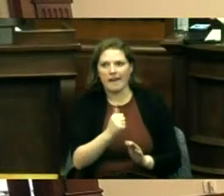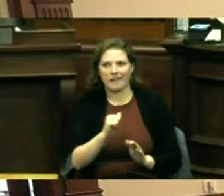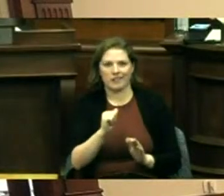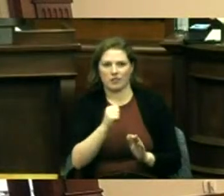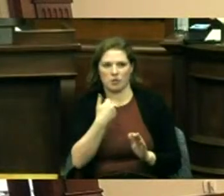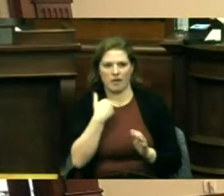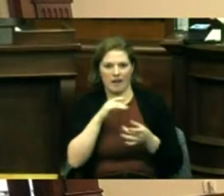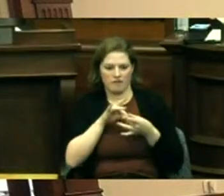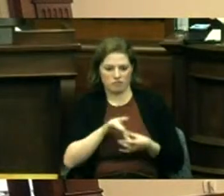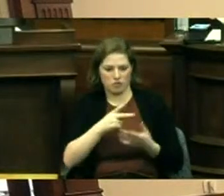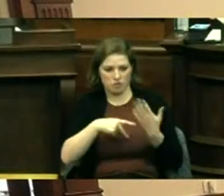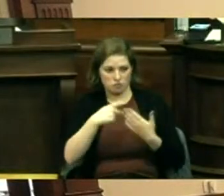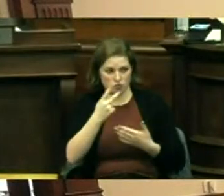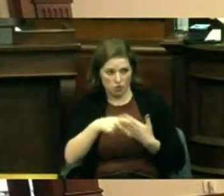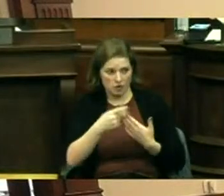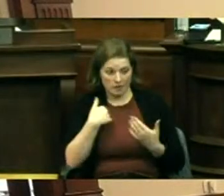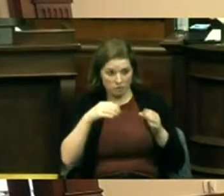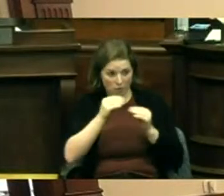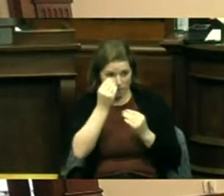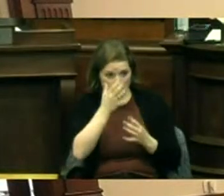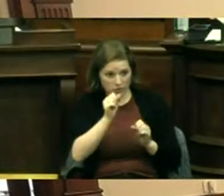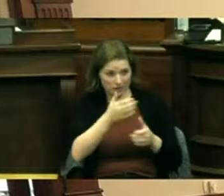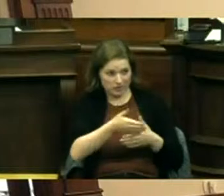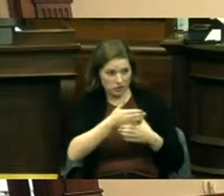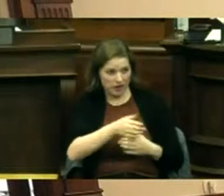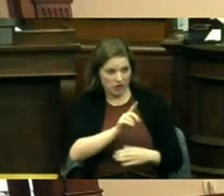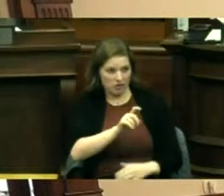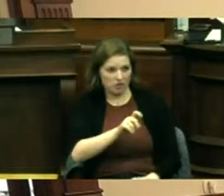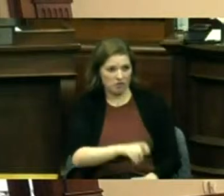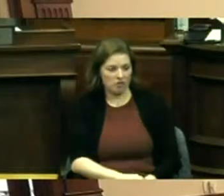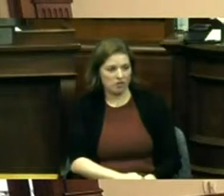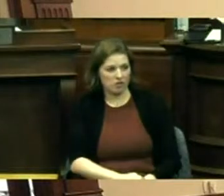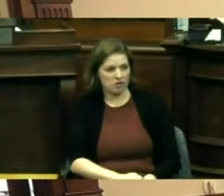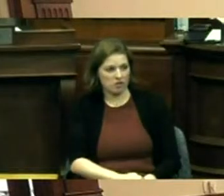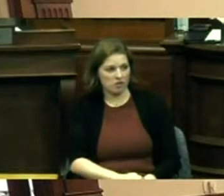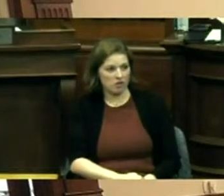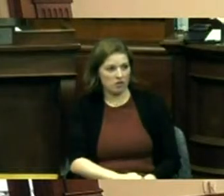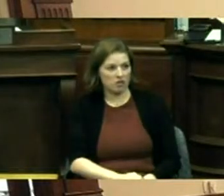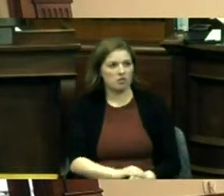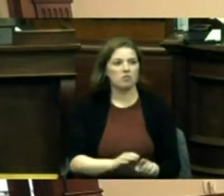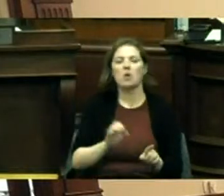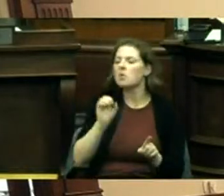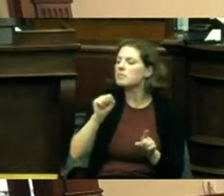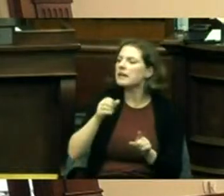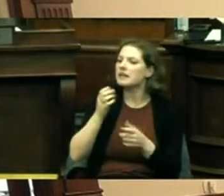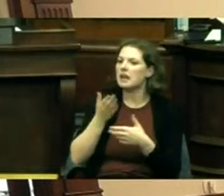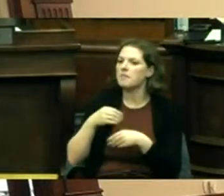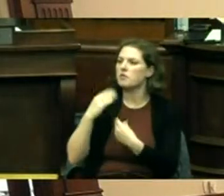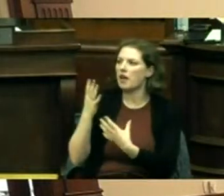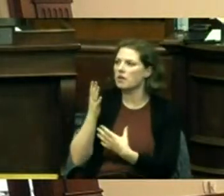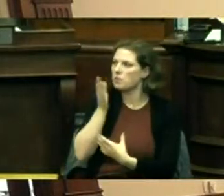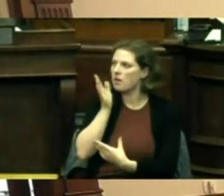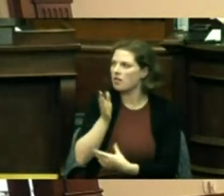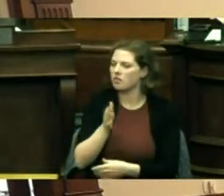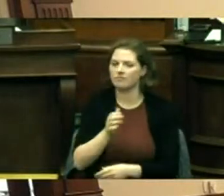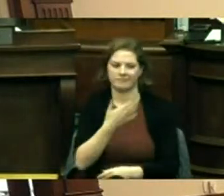that was done or anything that